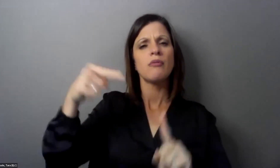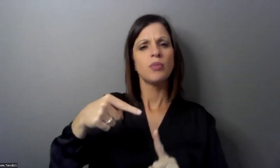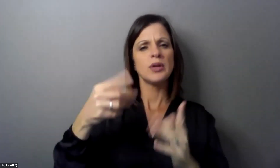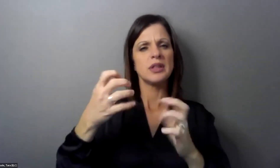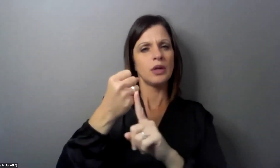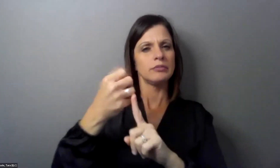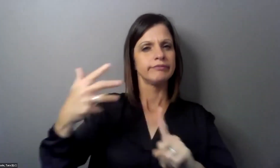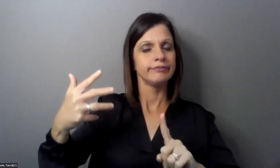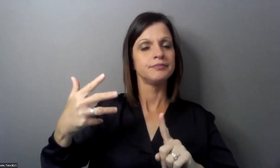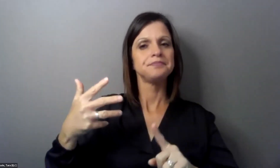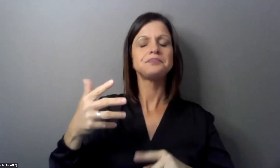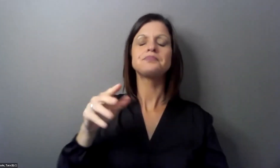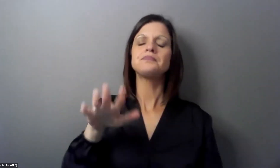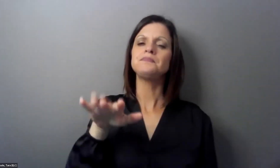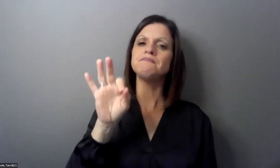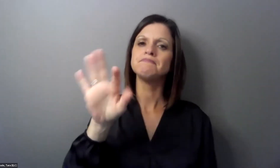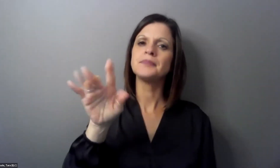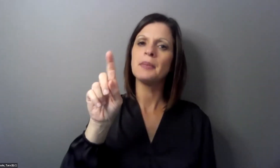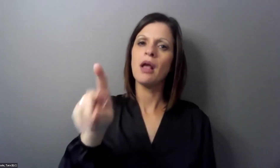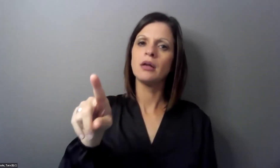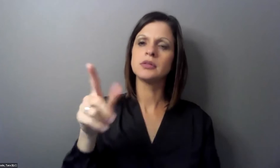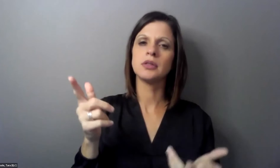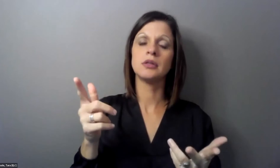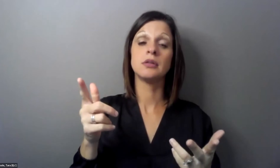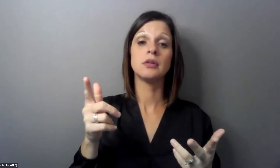I would ask a question, from what successful stigma reduction